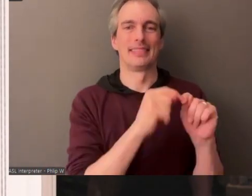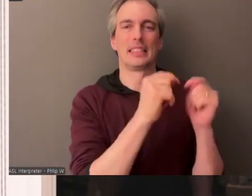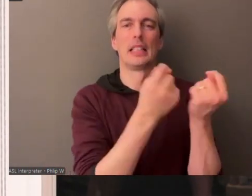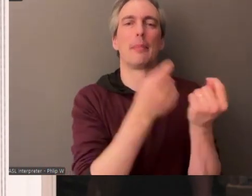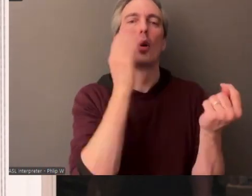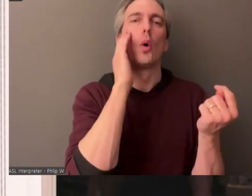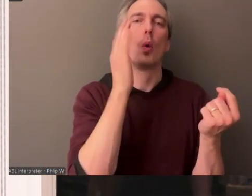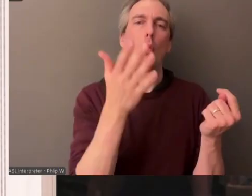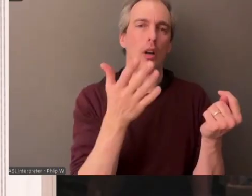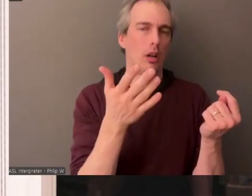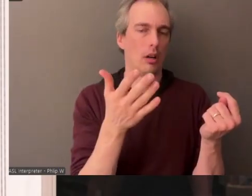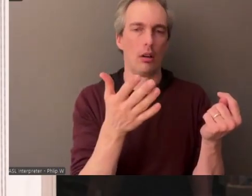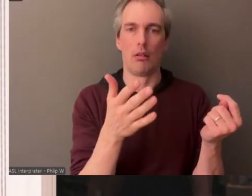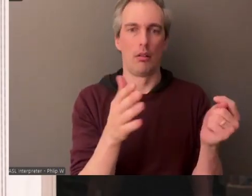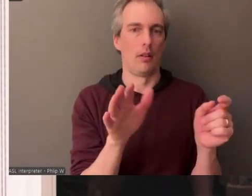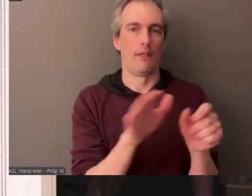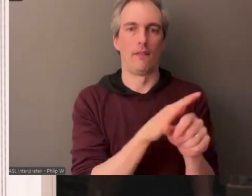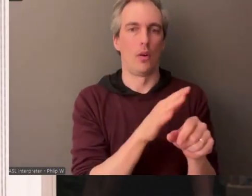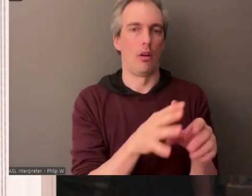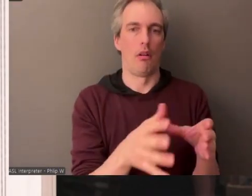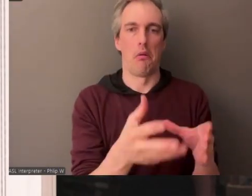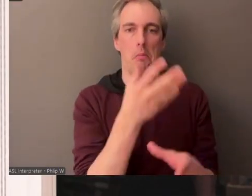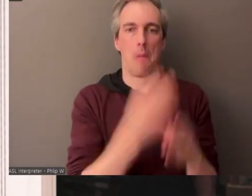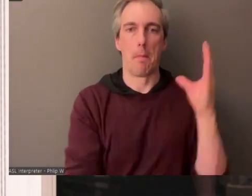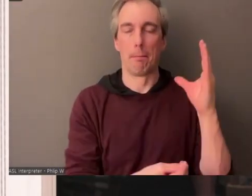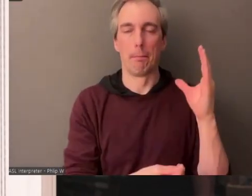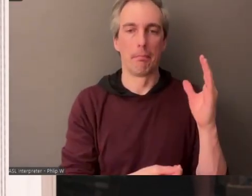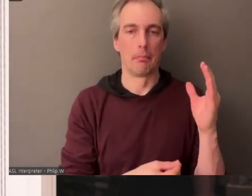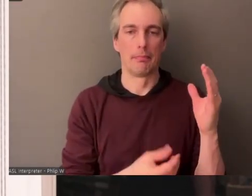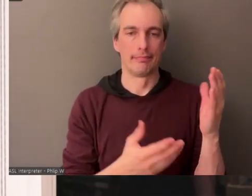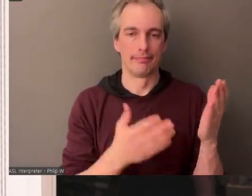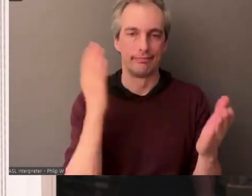during a time of layoffs or budget cuts.